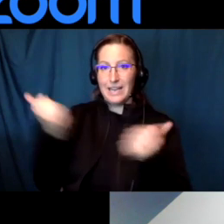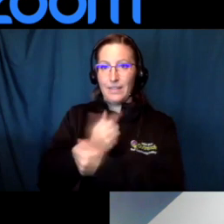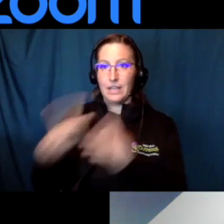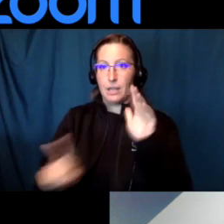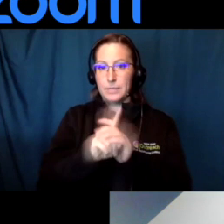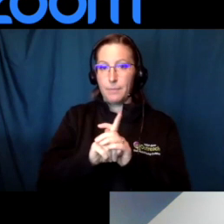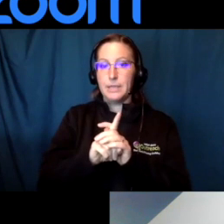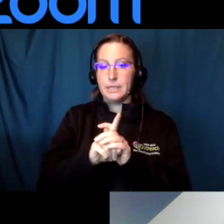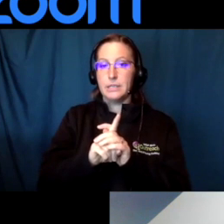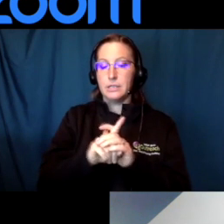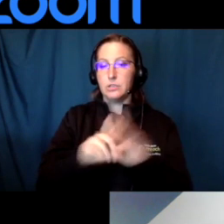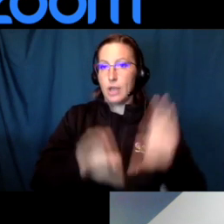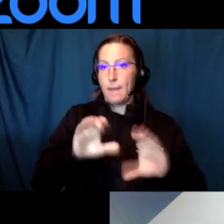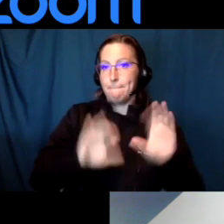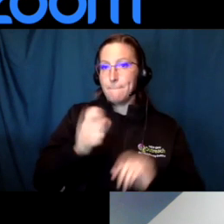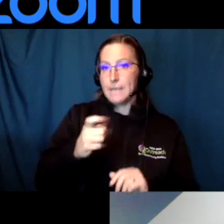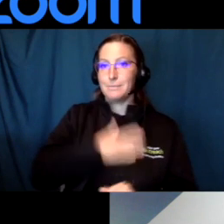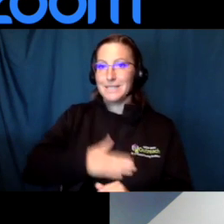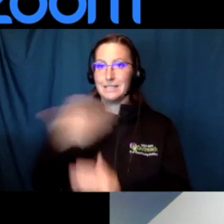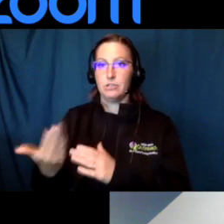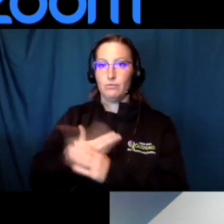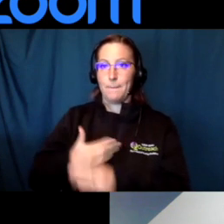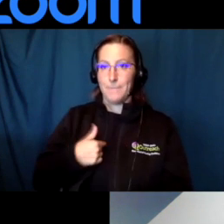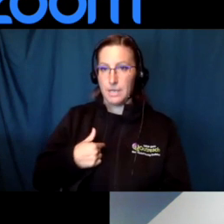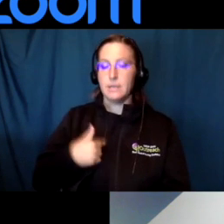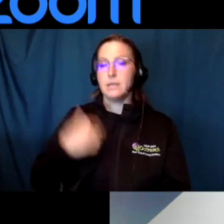so please interrupt me if